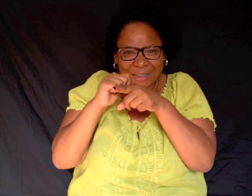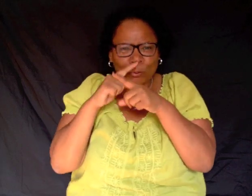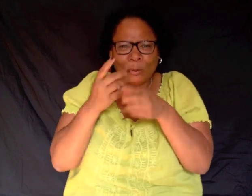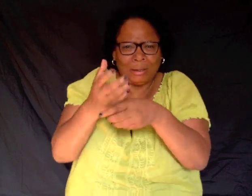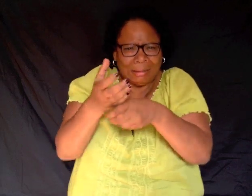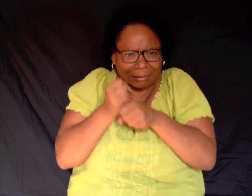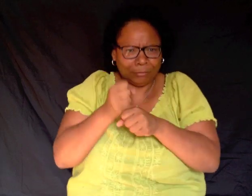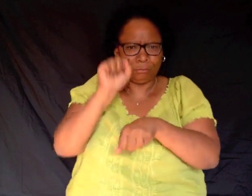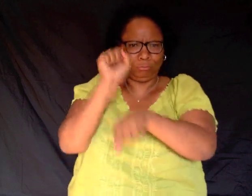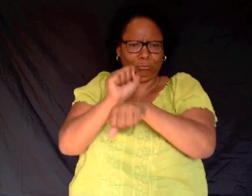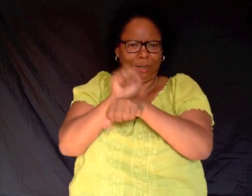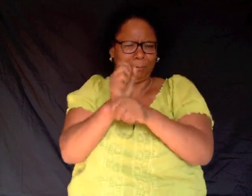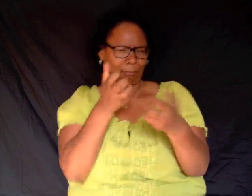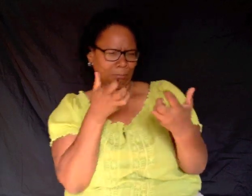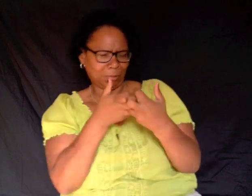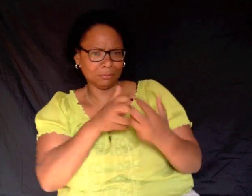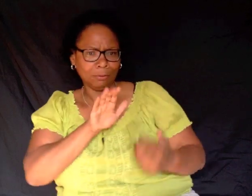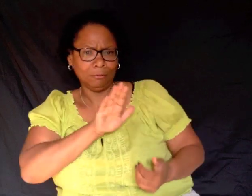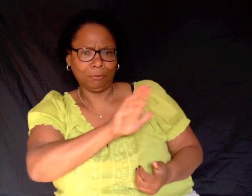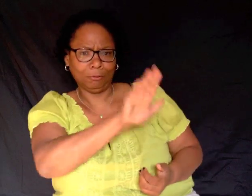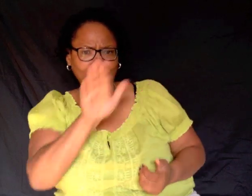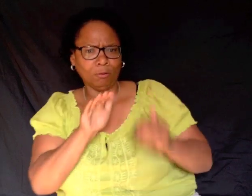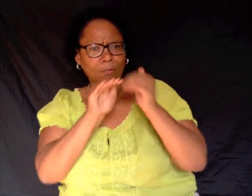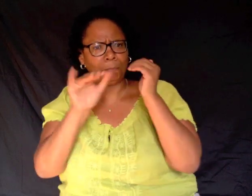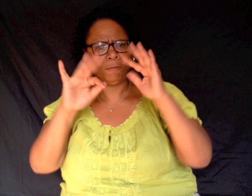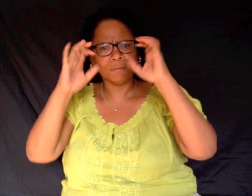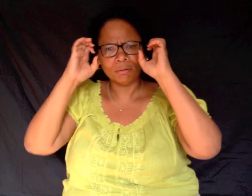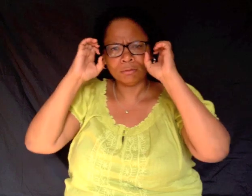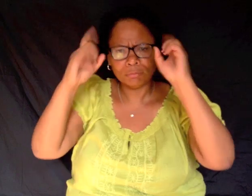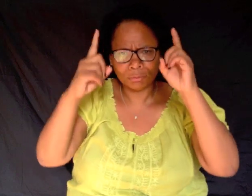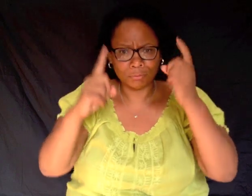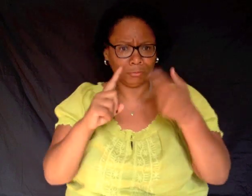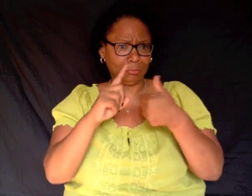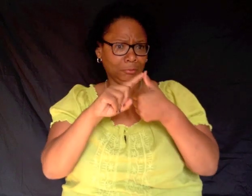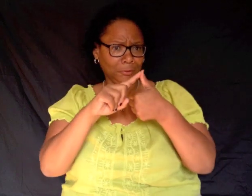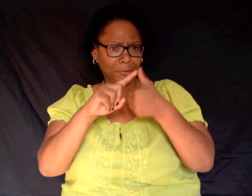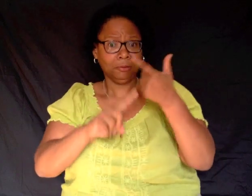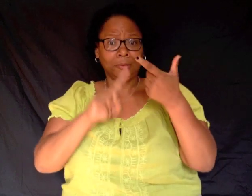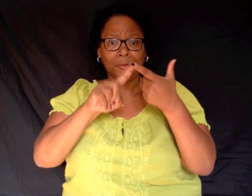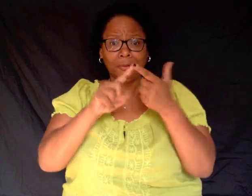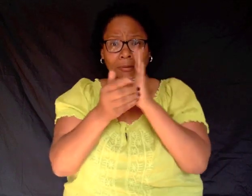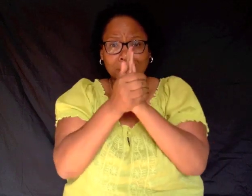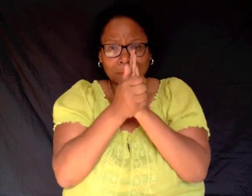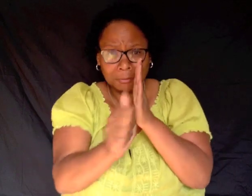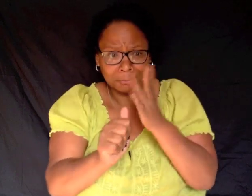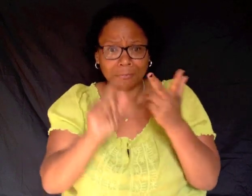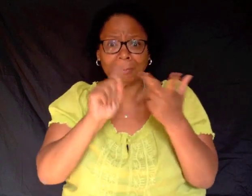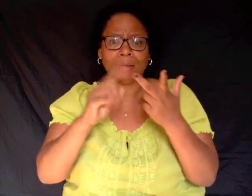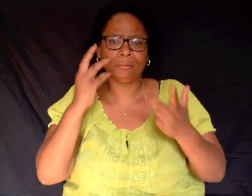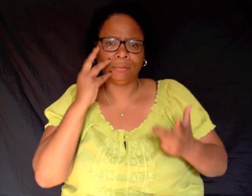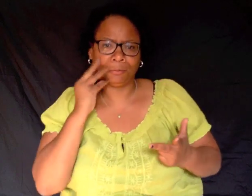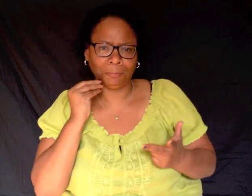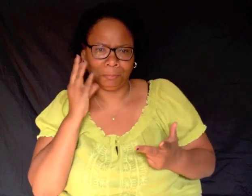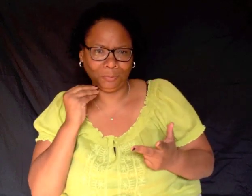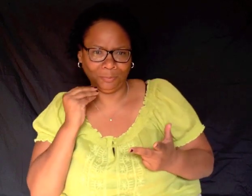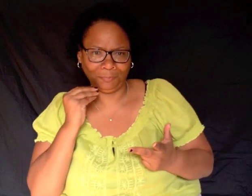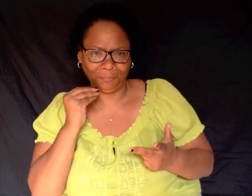people get jobs that their level of education, skill and experience.